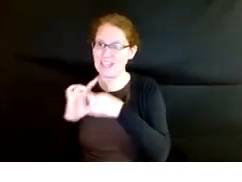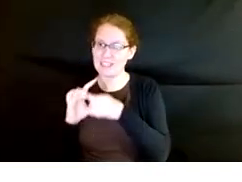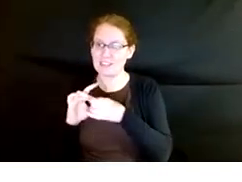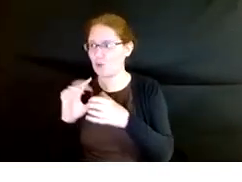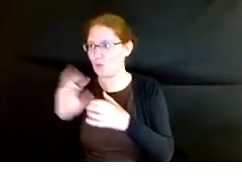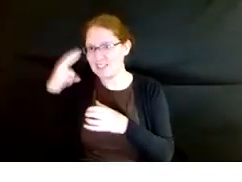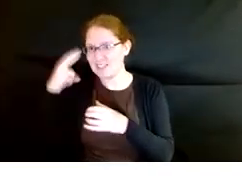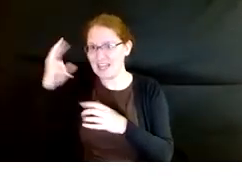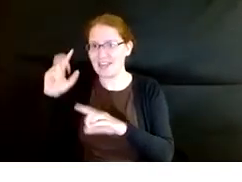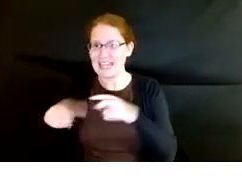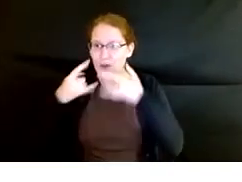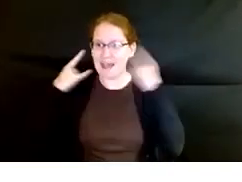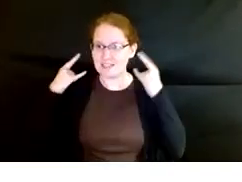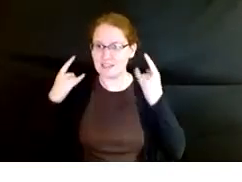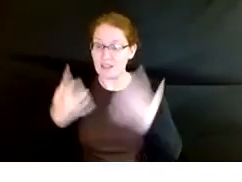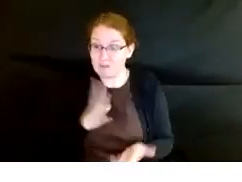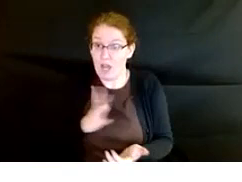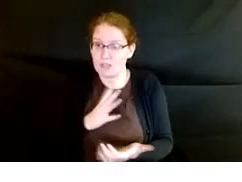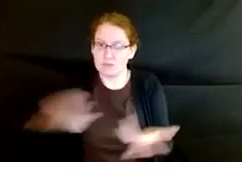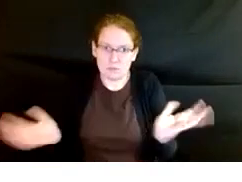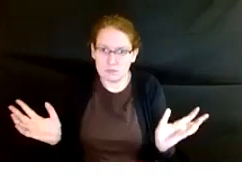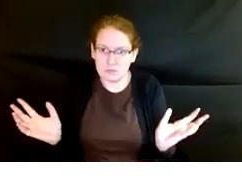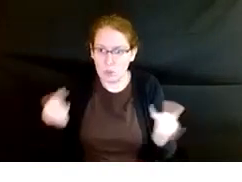wear a mask and that's fine, we're not you know, you don't want to force somebody with a disability to